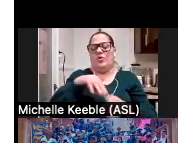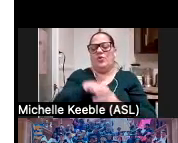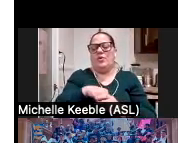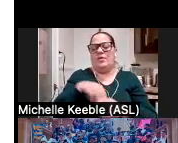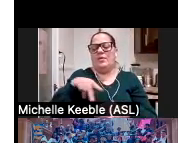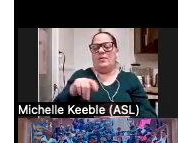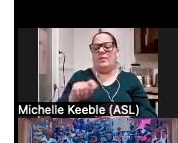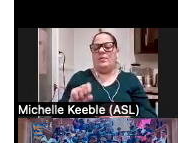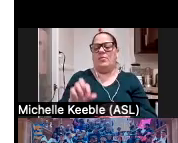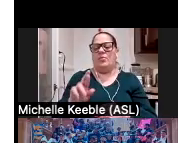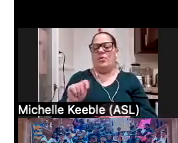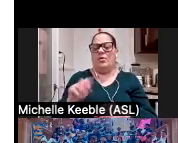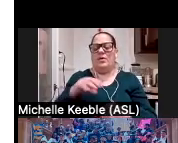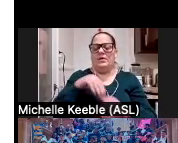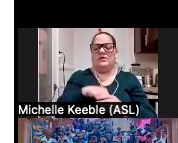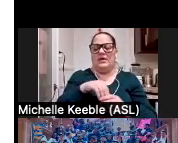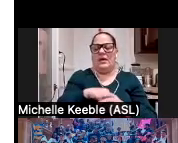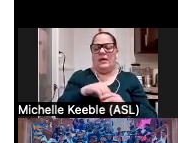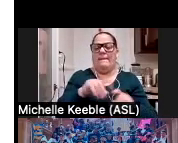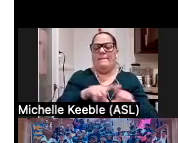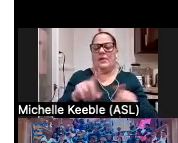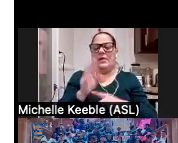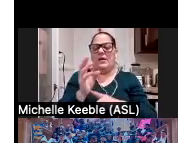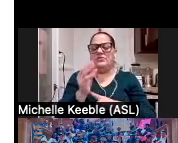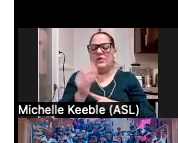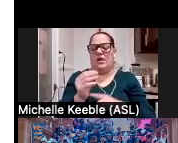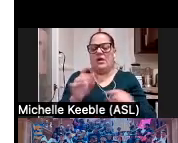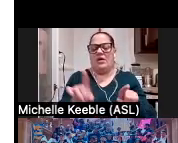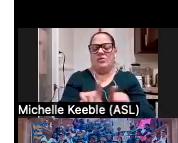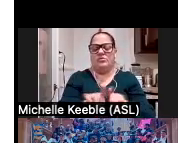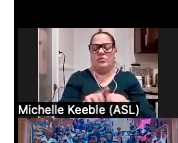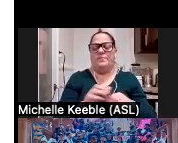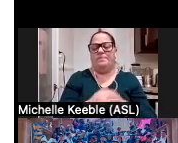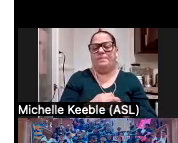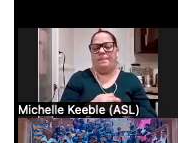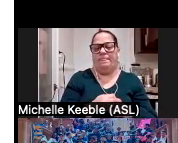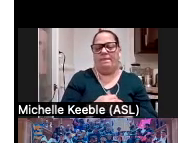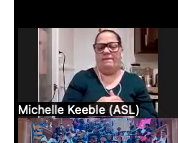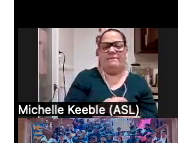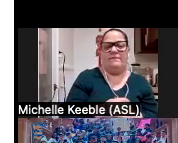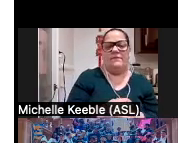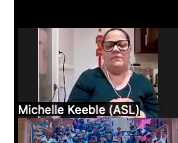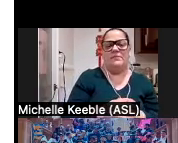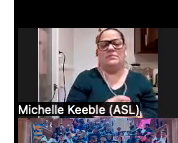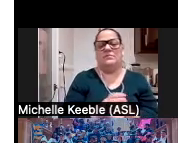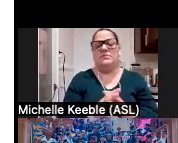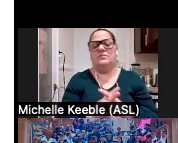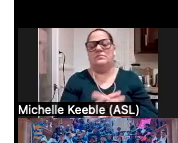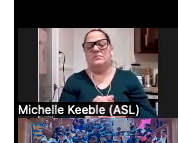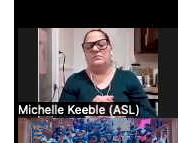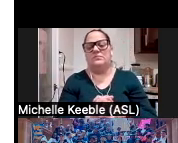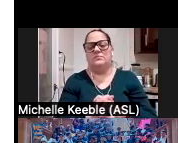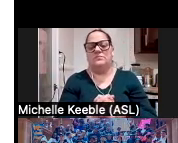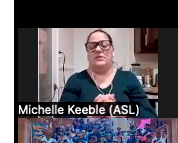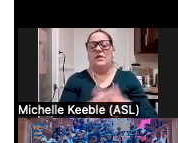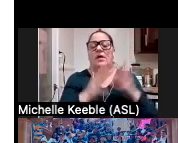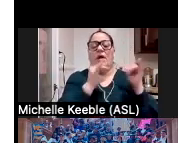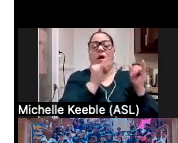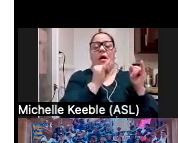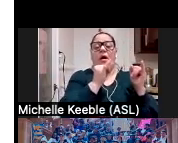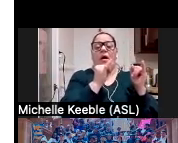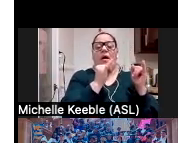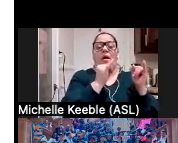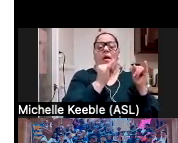not only from inside the exhibit, but also on the outside. Um the individuals that put together the